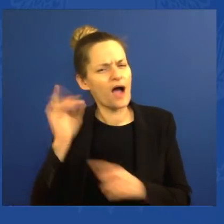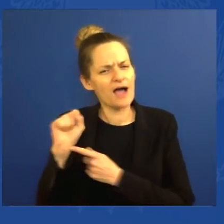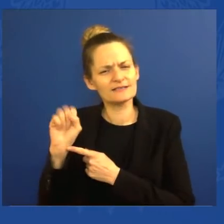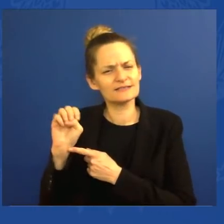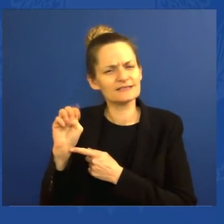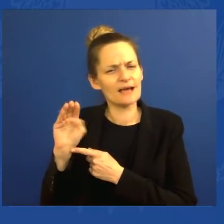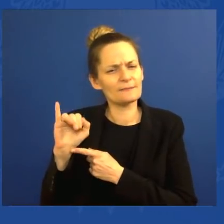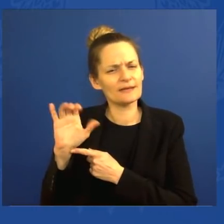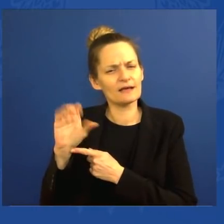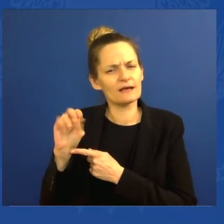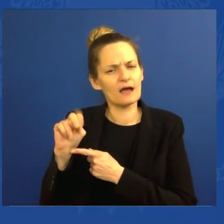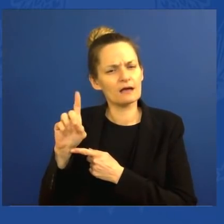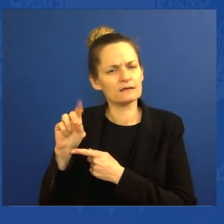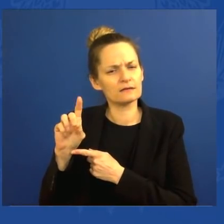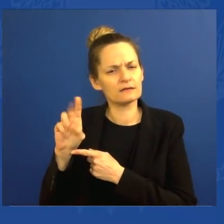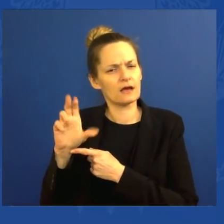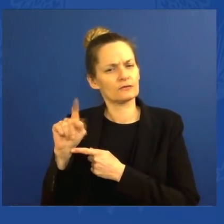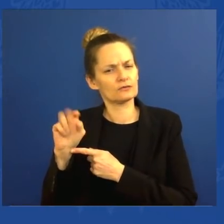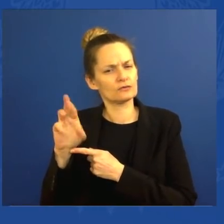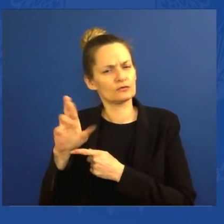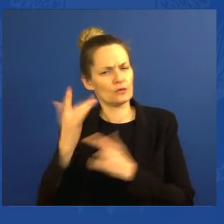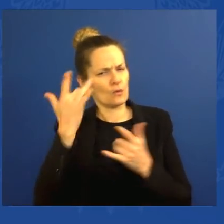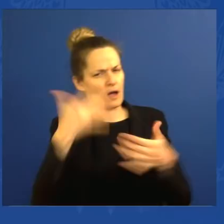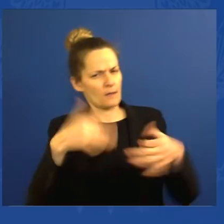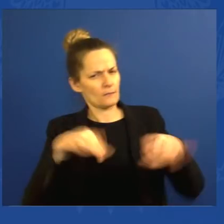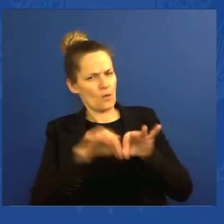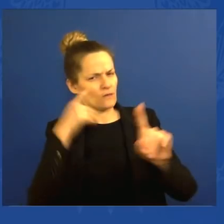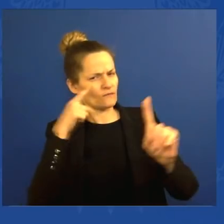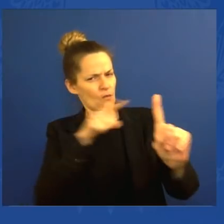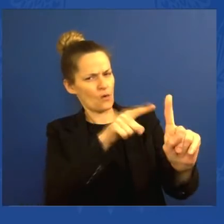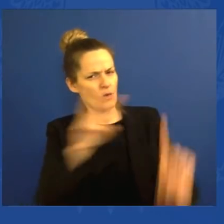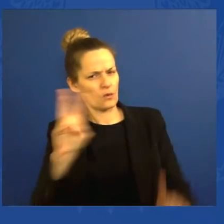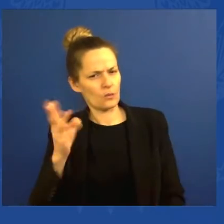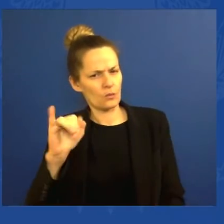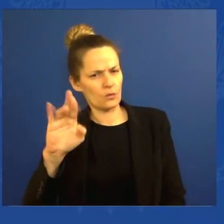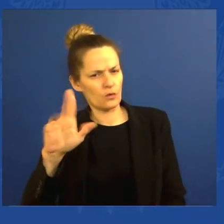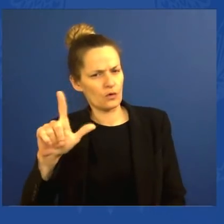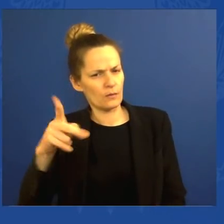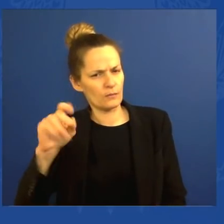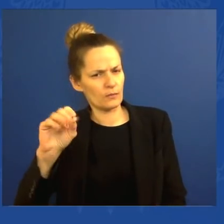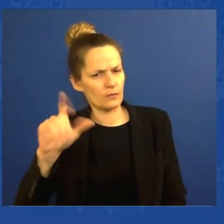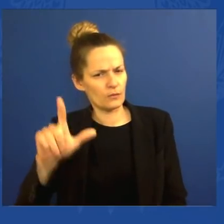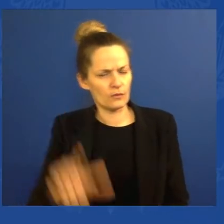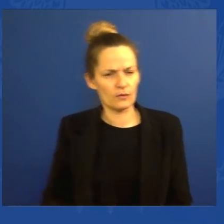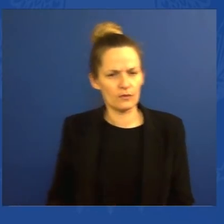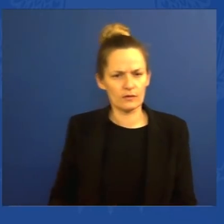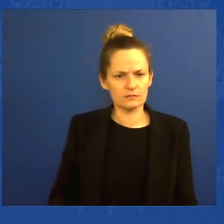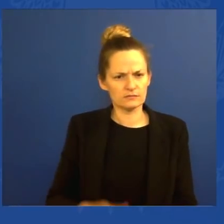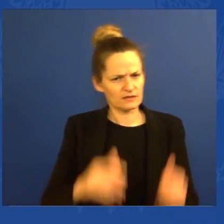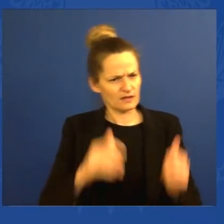if it passes it and gets to my desk -- how that's going to affect you? I think I know the answer, but I think it's important for it to be heard from you.